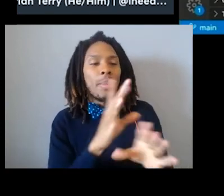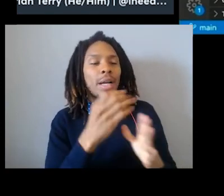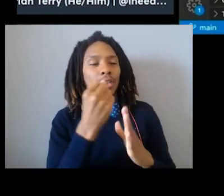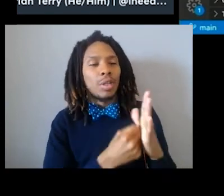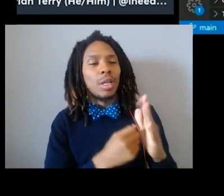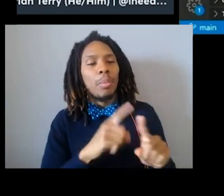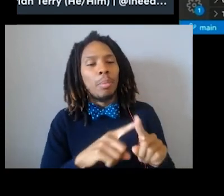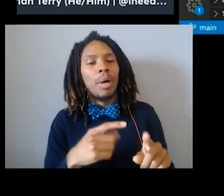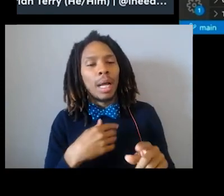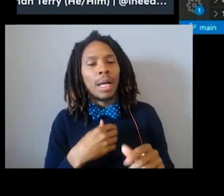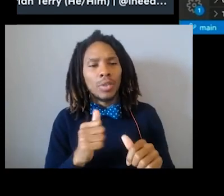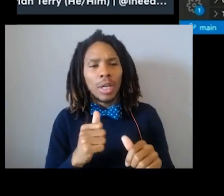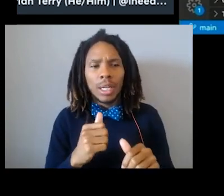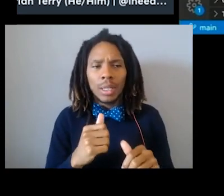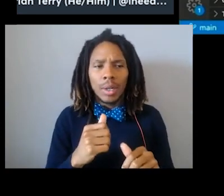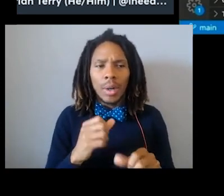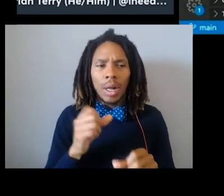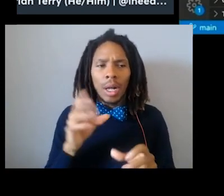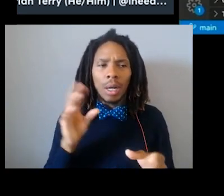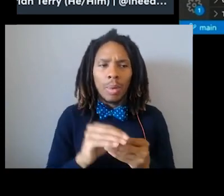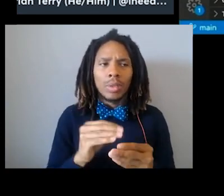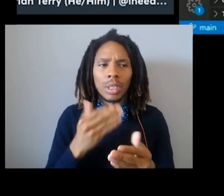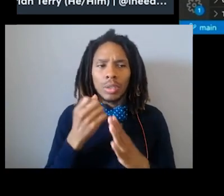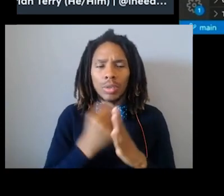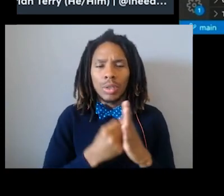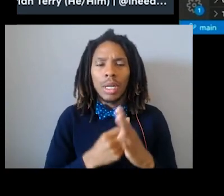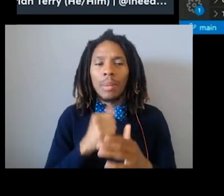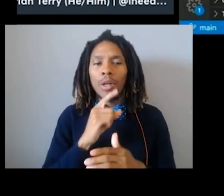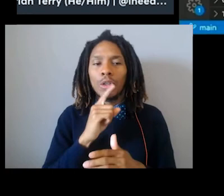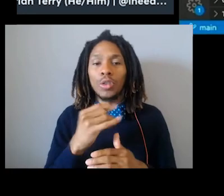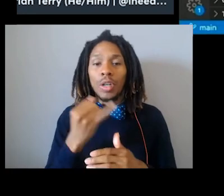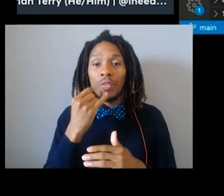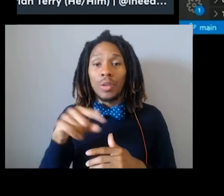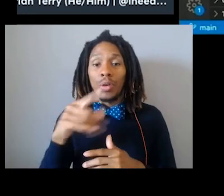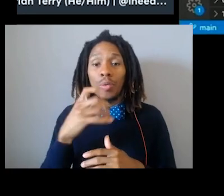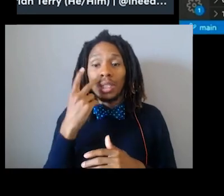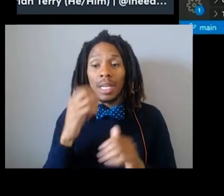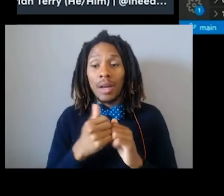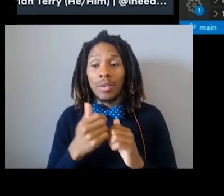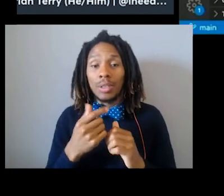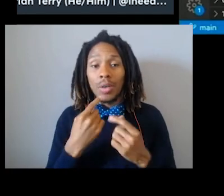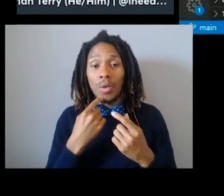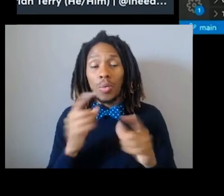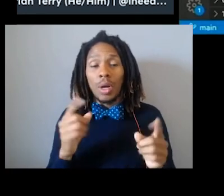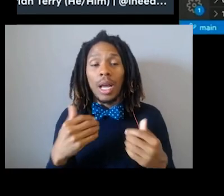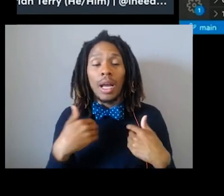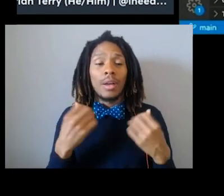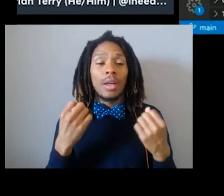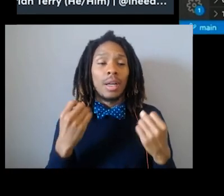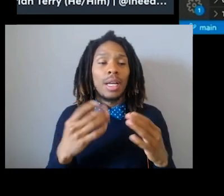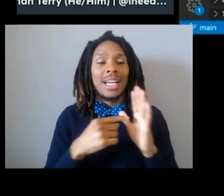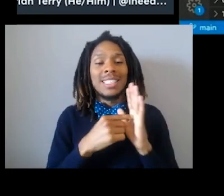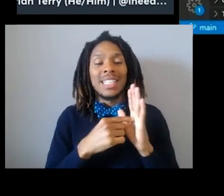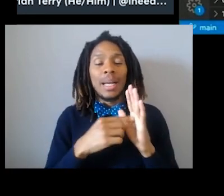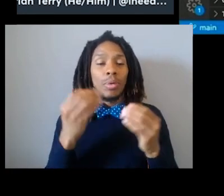So, now I'm sure all of you wanna see how this works. I've got a bunch of sample data already presented in here.